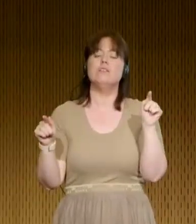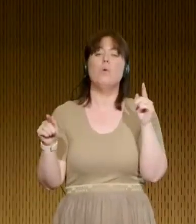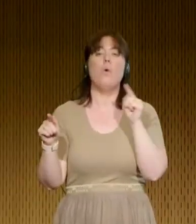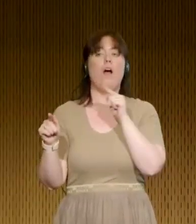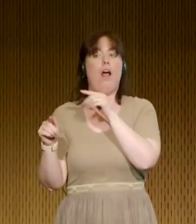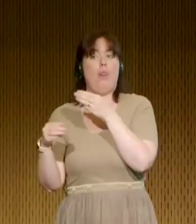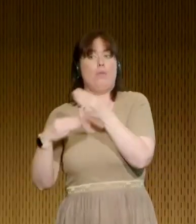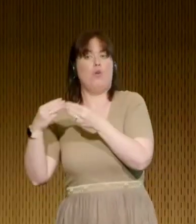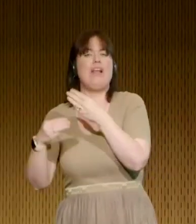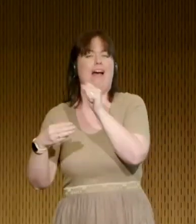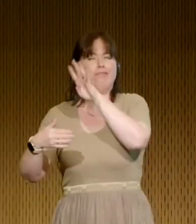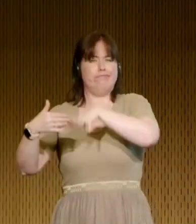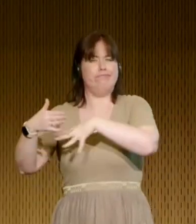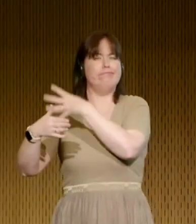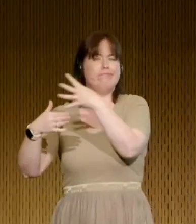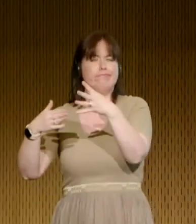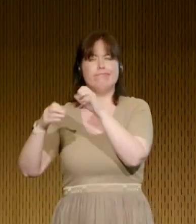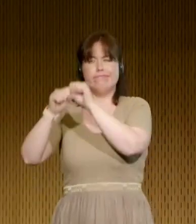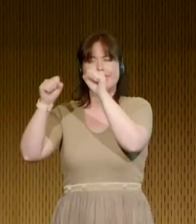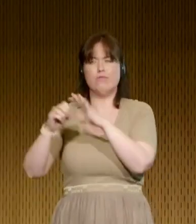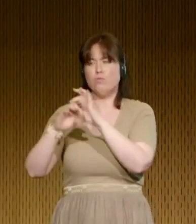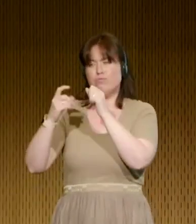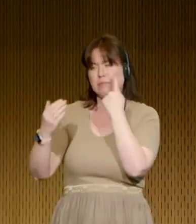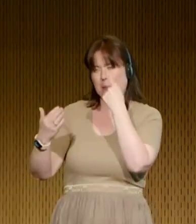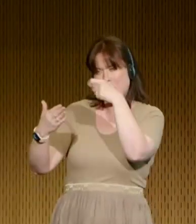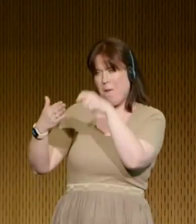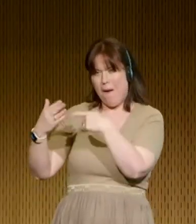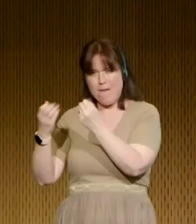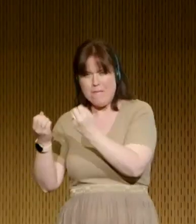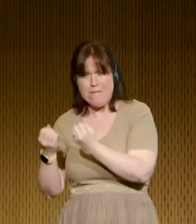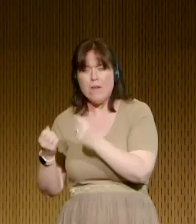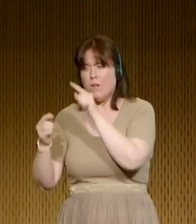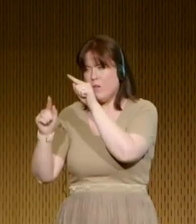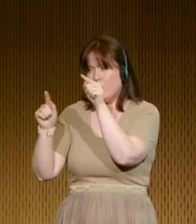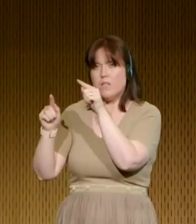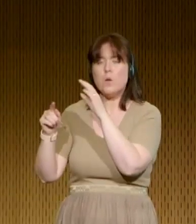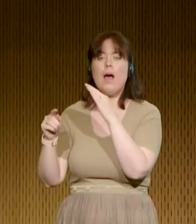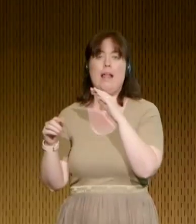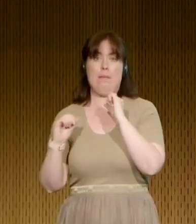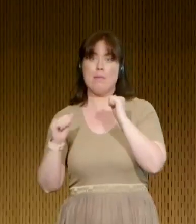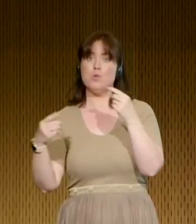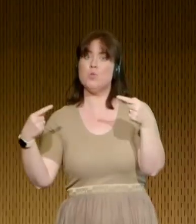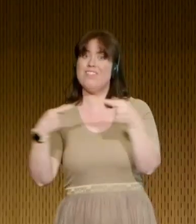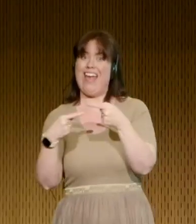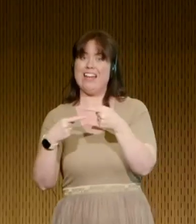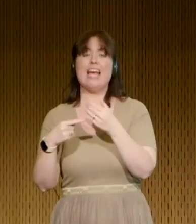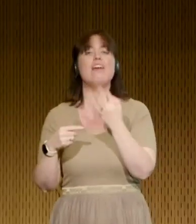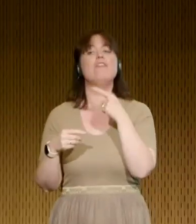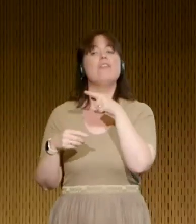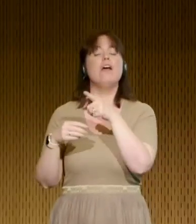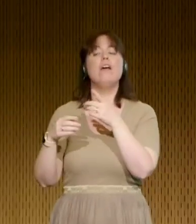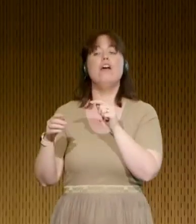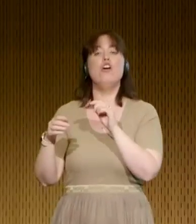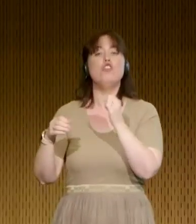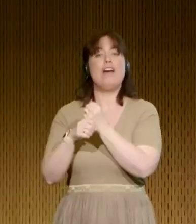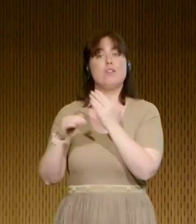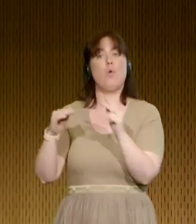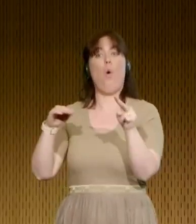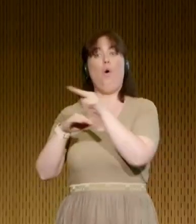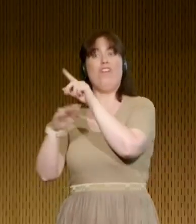a rubric. The students use a rubric. They then have to justify grades above 70% or below 50%